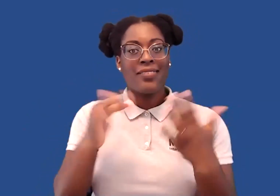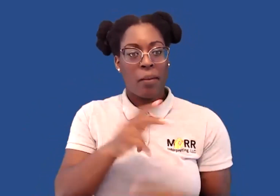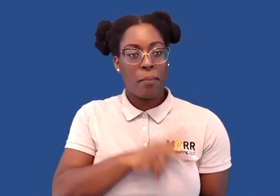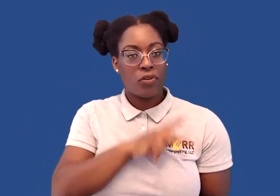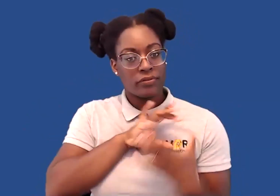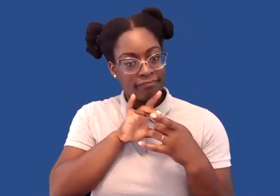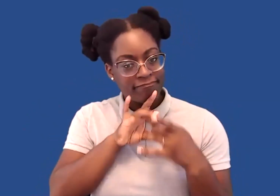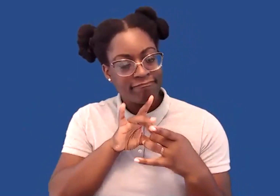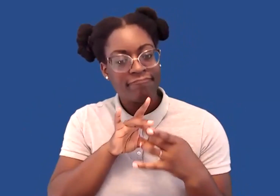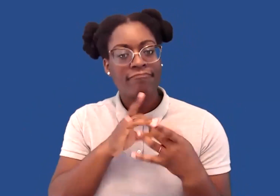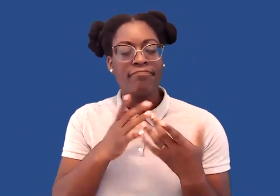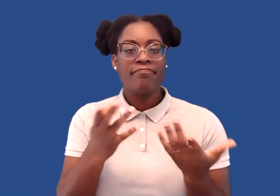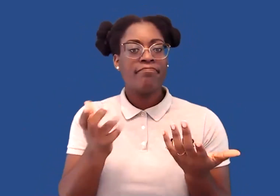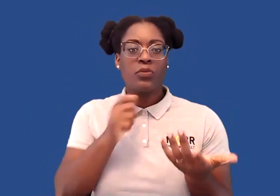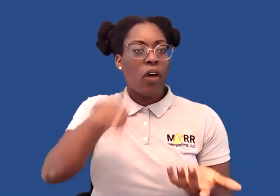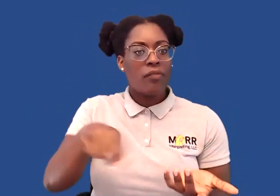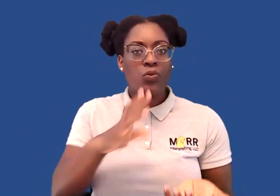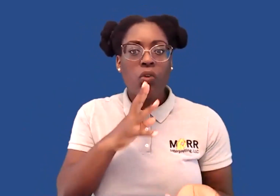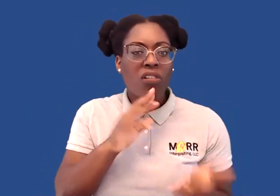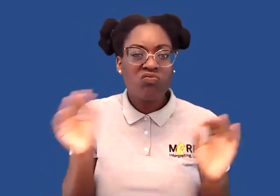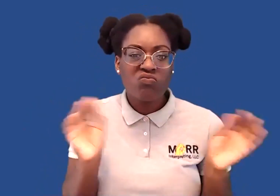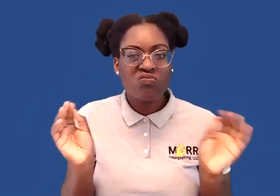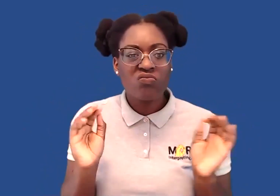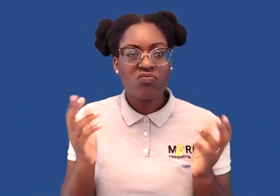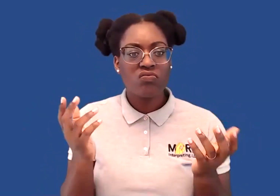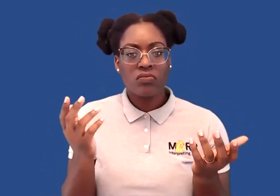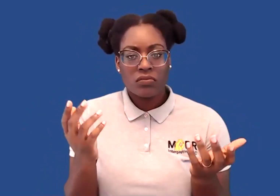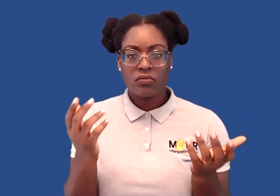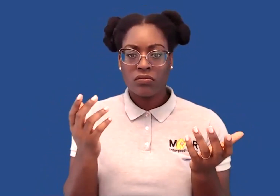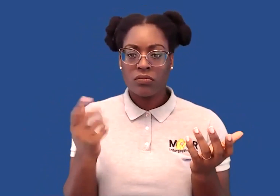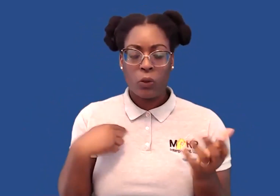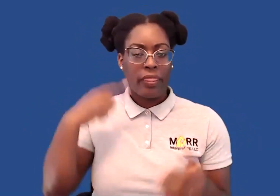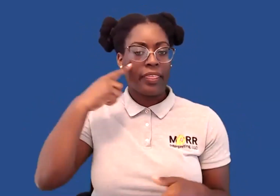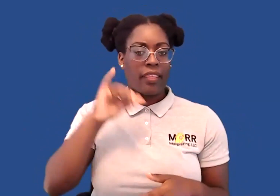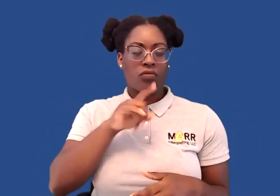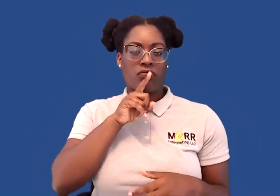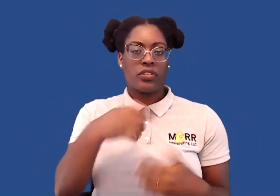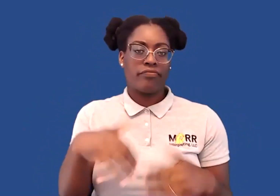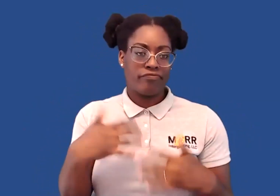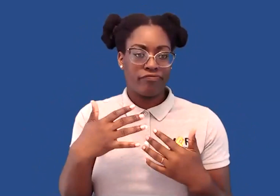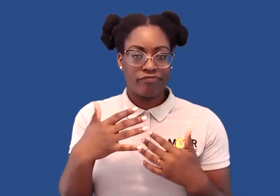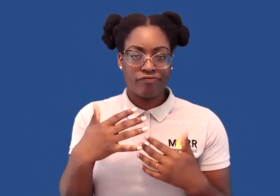the affective side of things that might be important, but it can still be asynchronous.